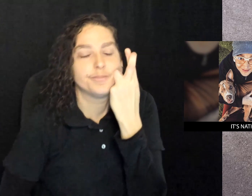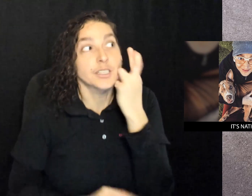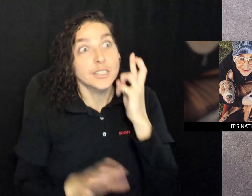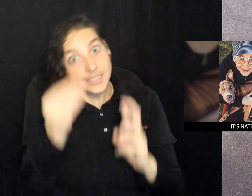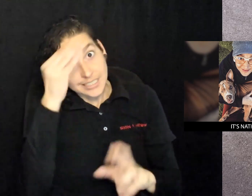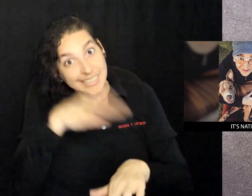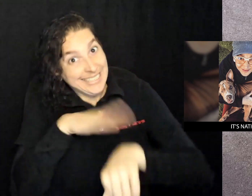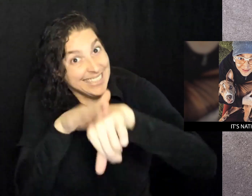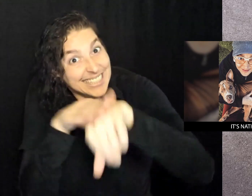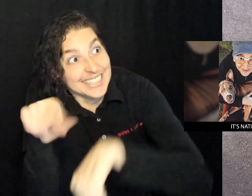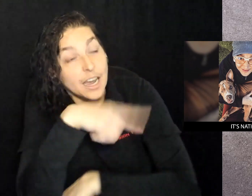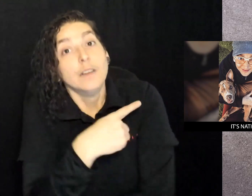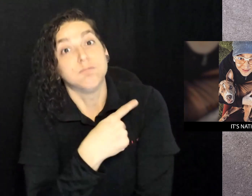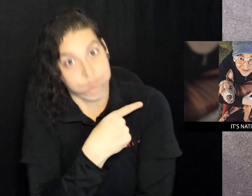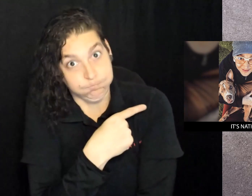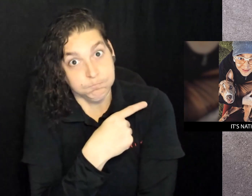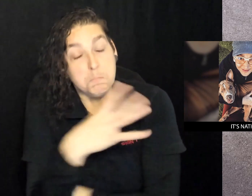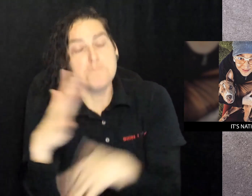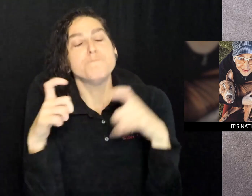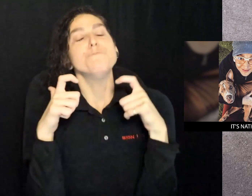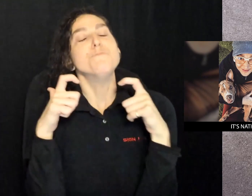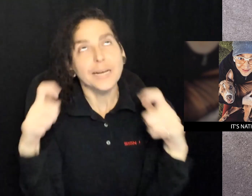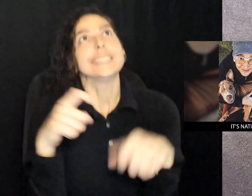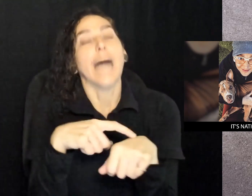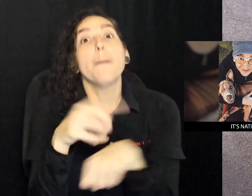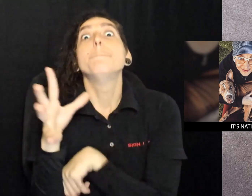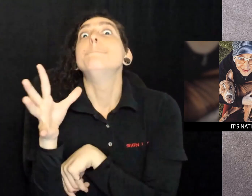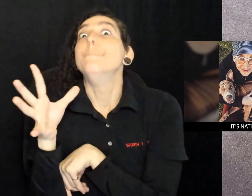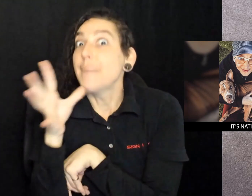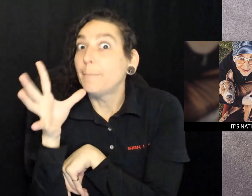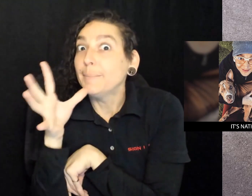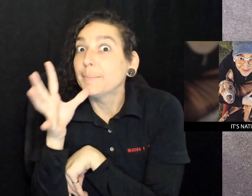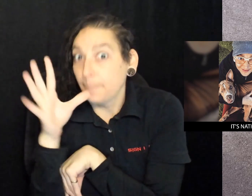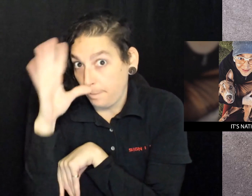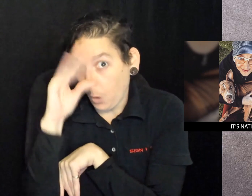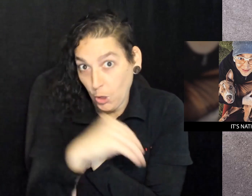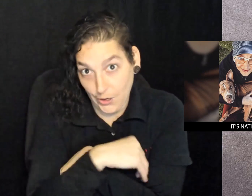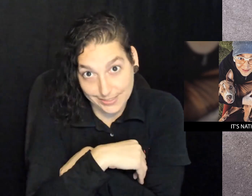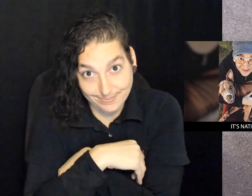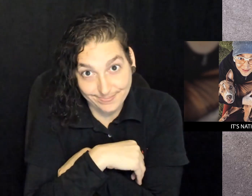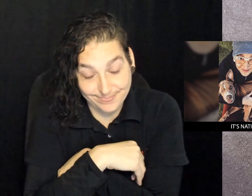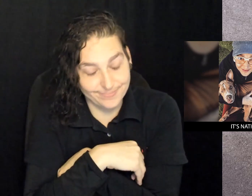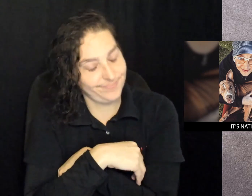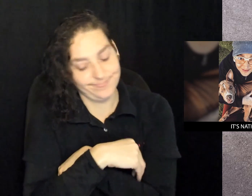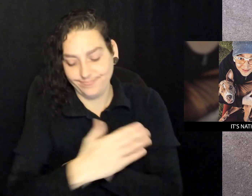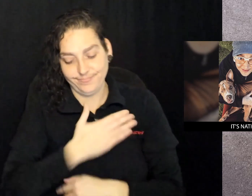Beanz and are thick as thieves but I gotta tell you Beanz is a big time Mama's boy